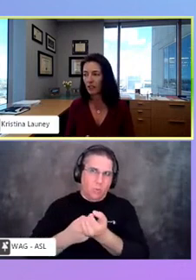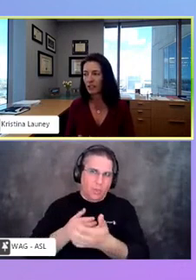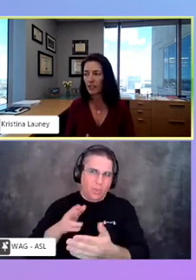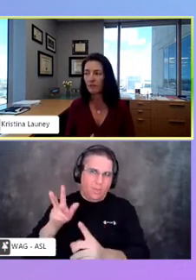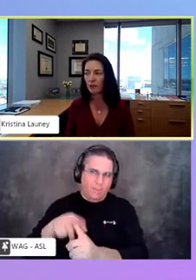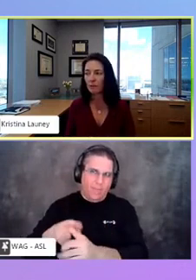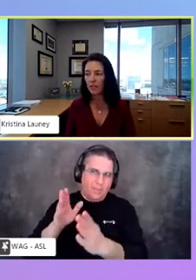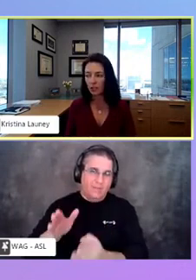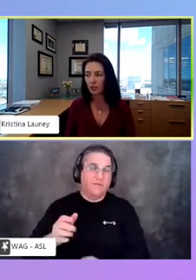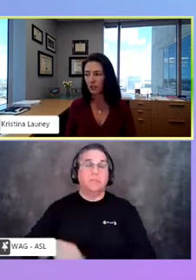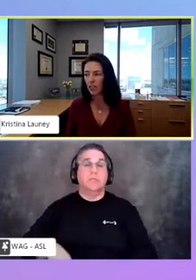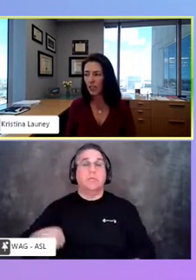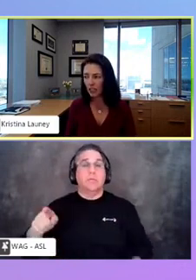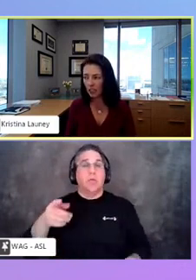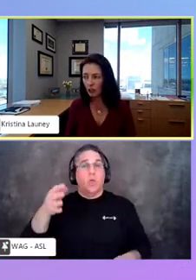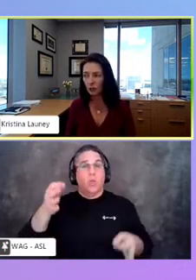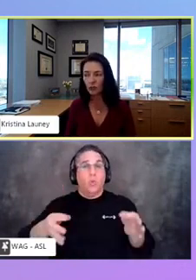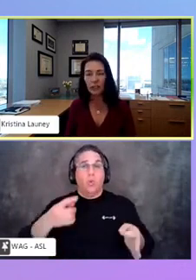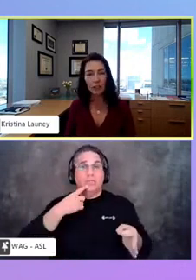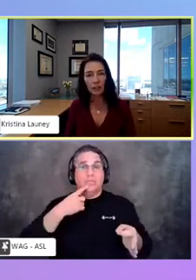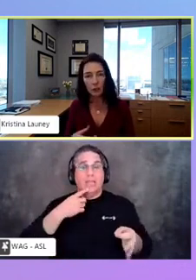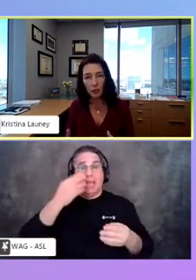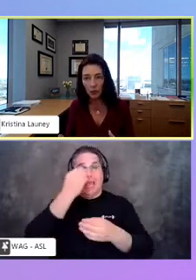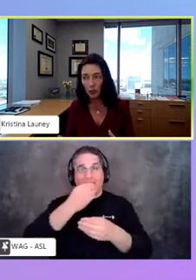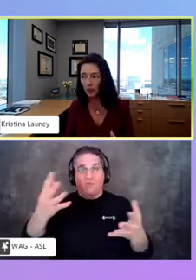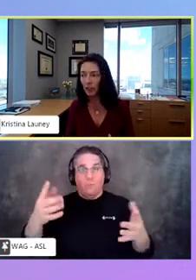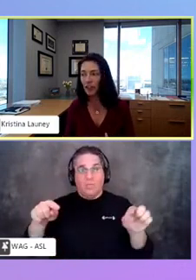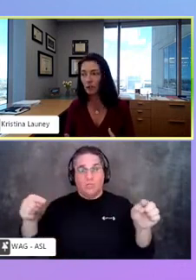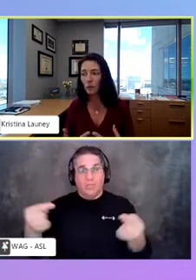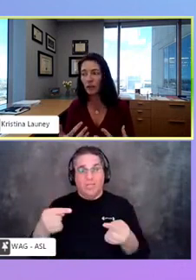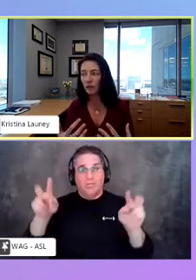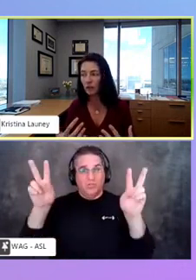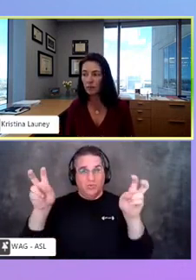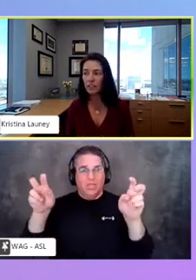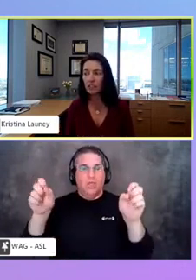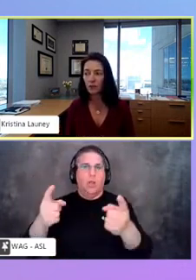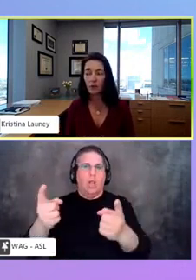followed -- from southern district of new York, front